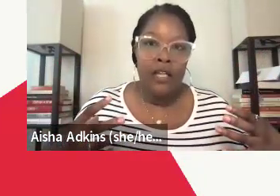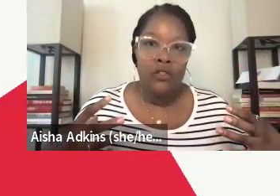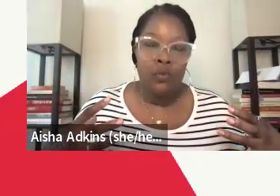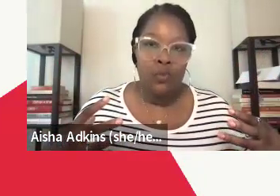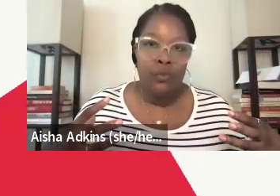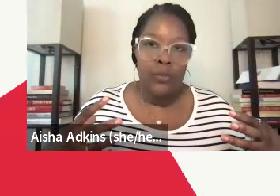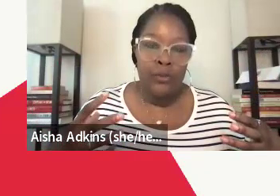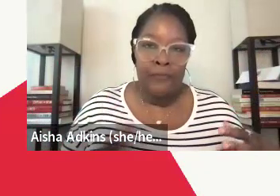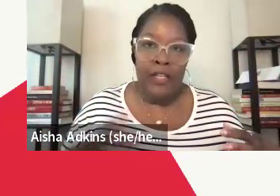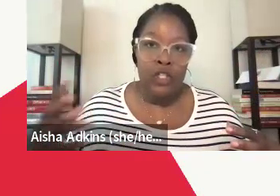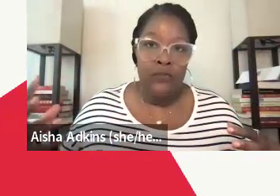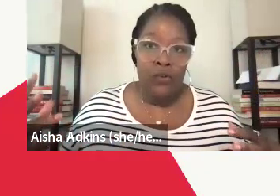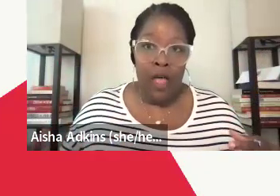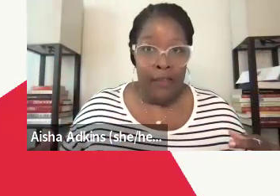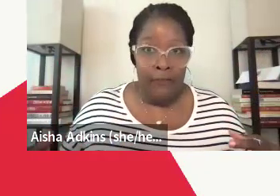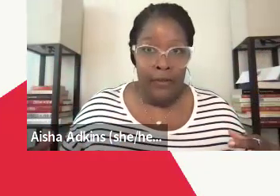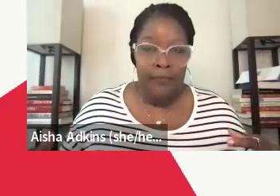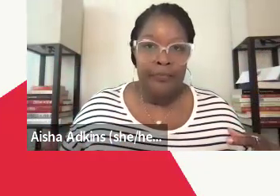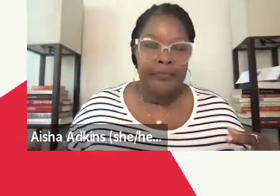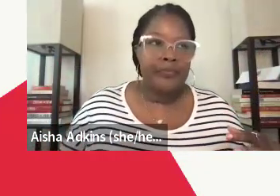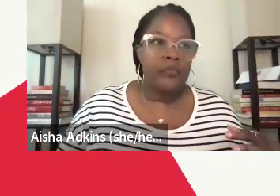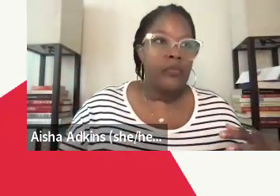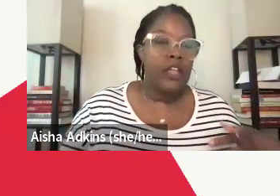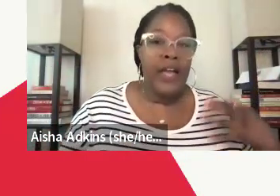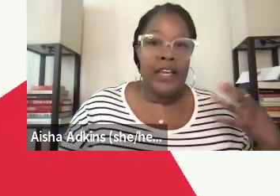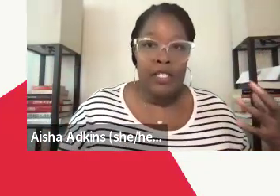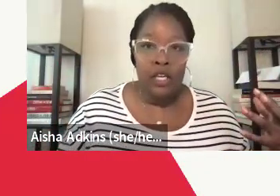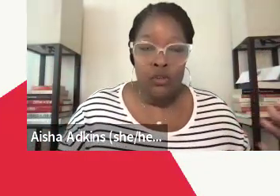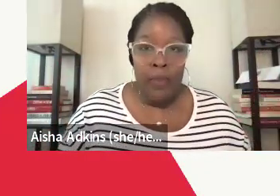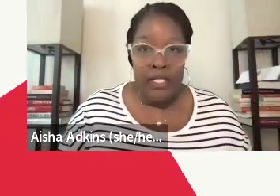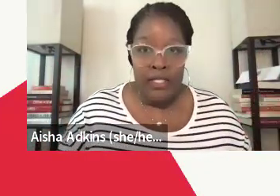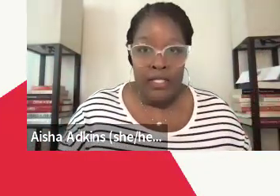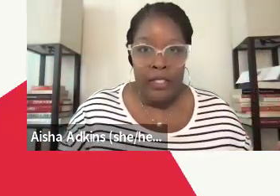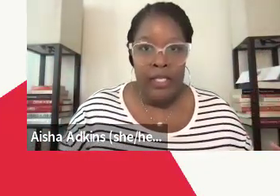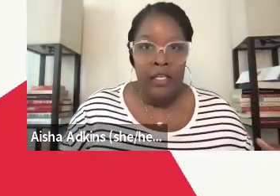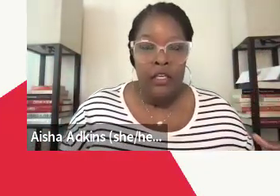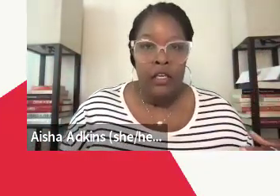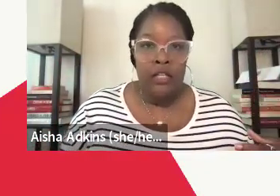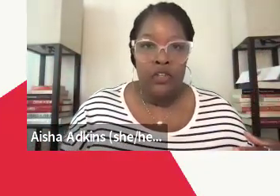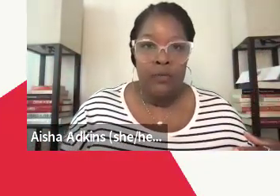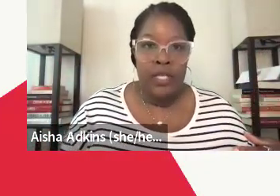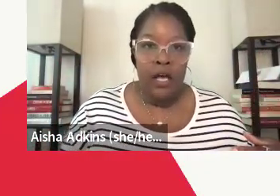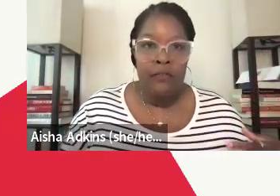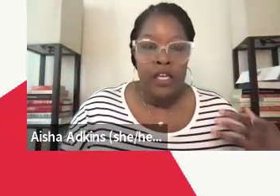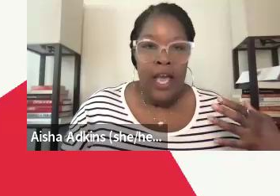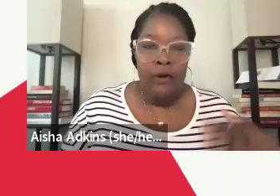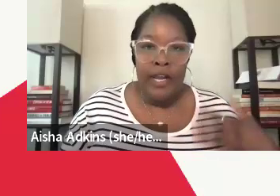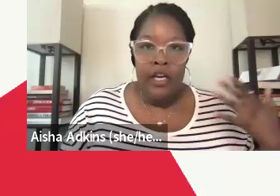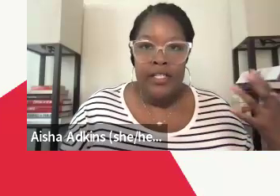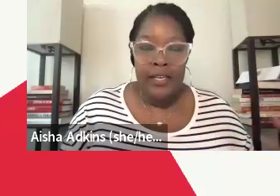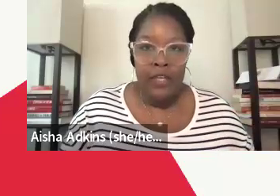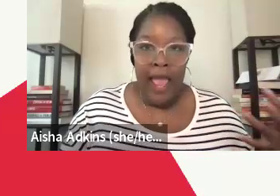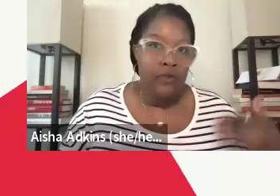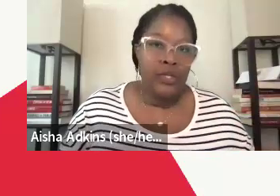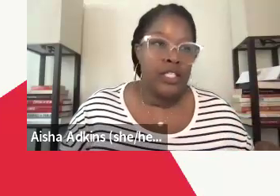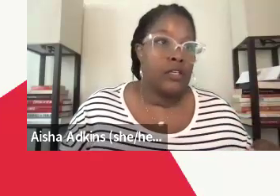and the reflection of your life that can make a tremendous difference in terms of how is given and